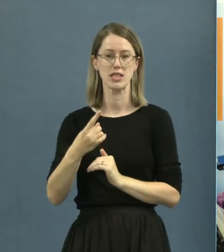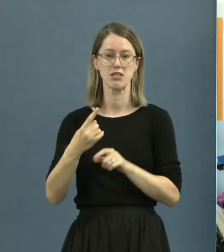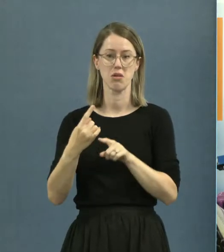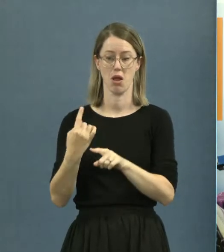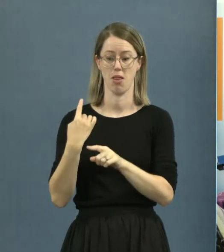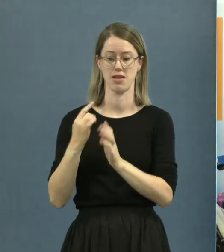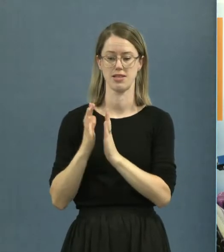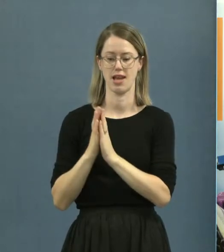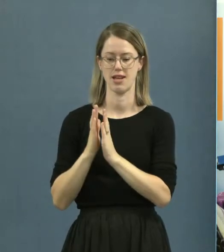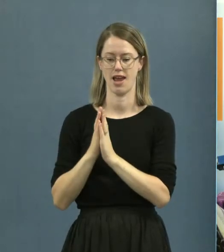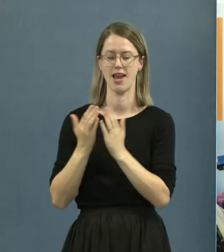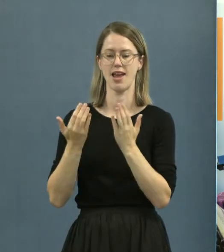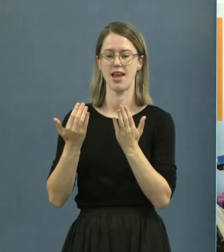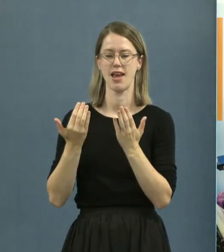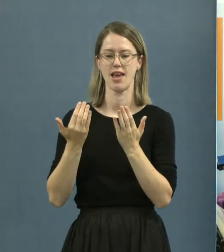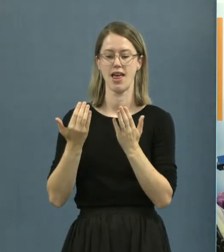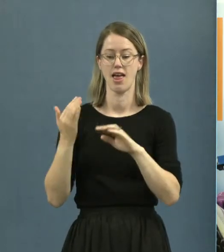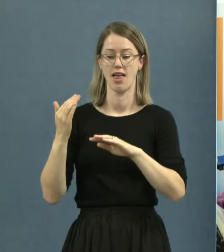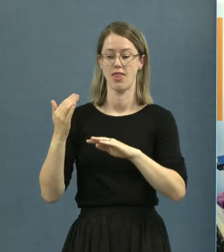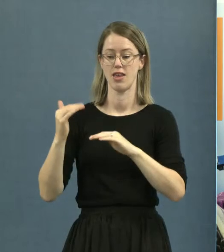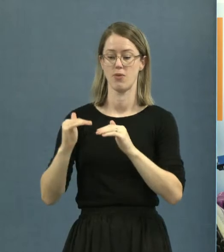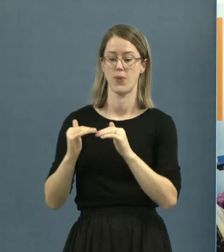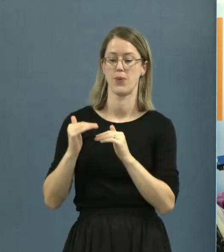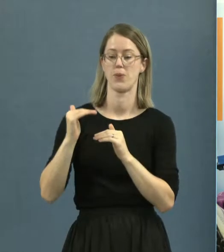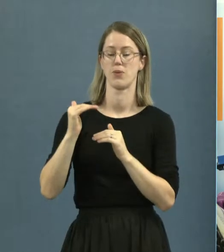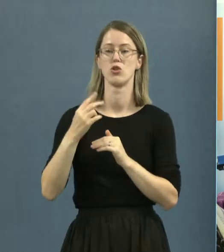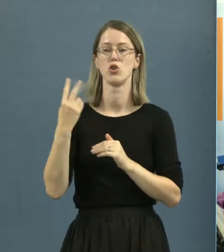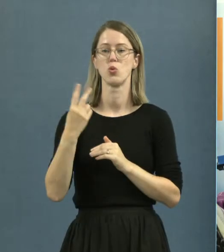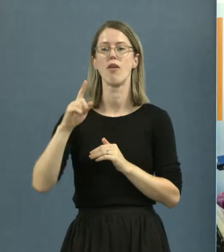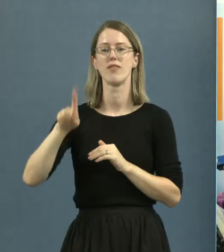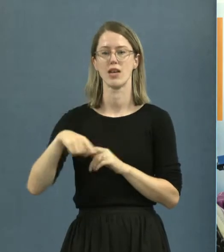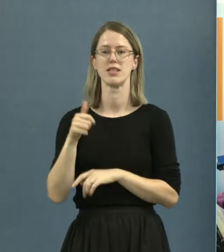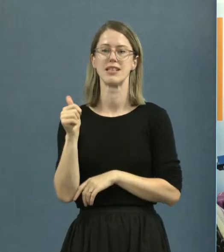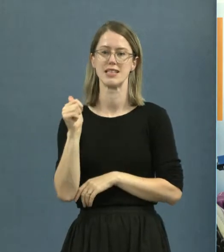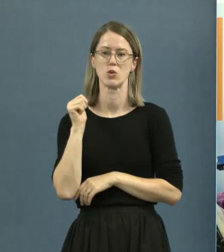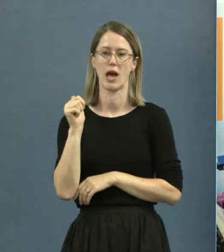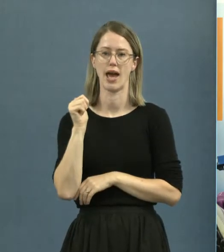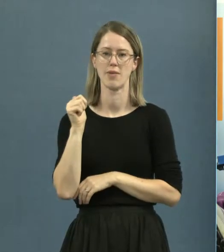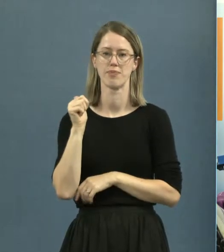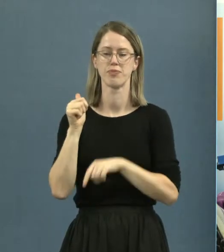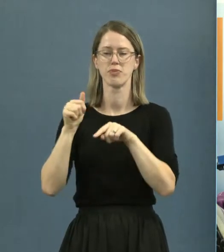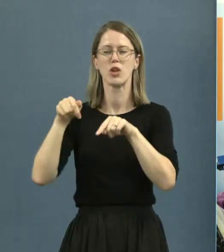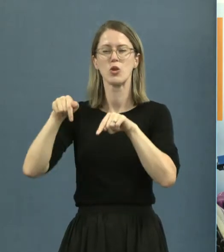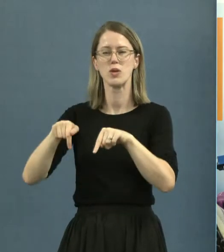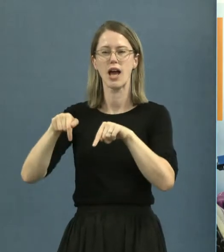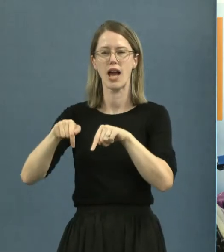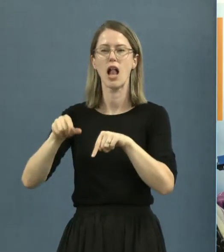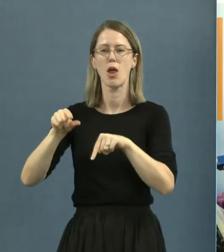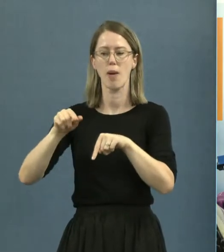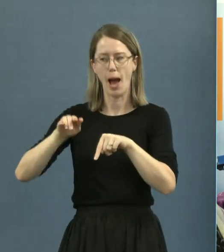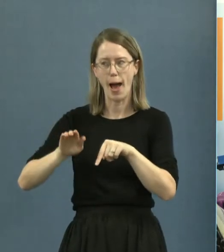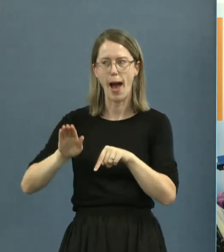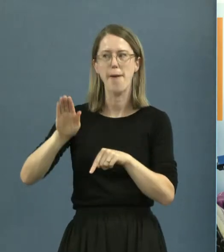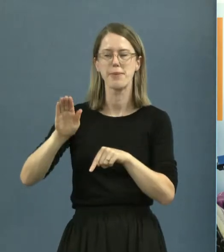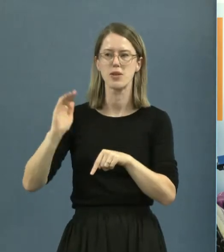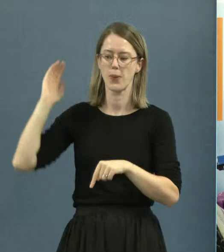to decline to 10,239 on Sunday, and then 12,882 yesterday.